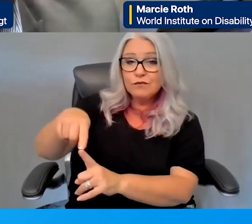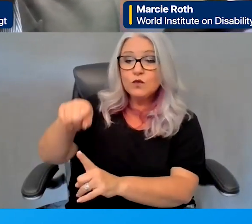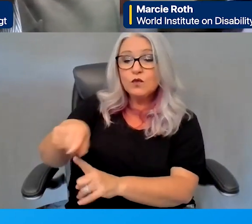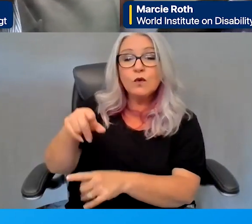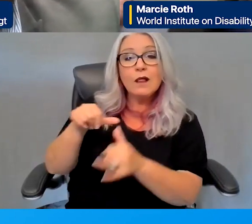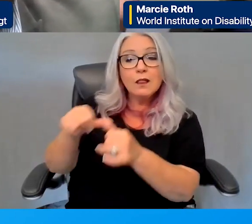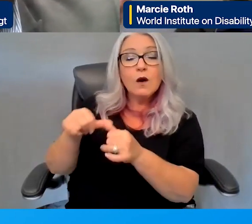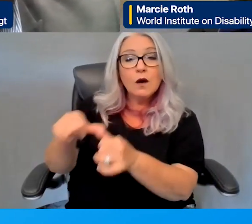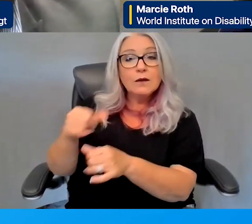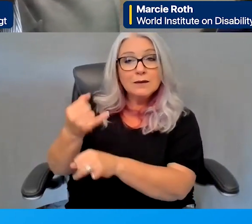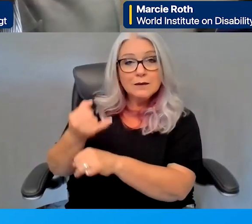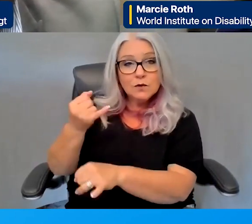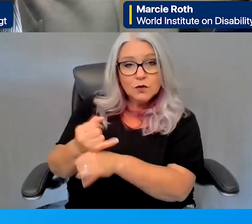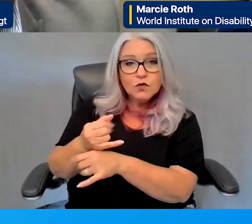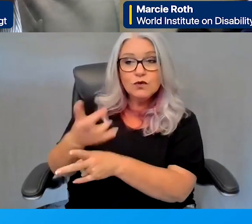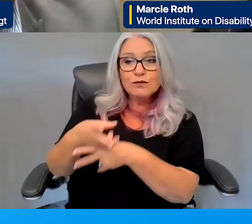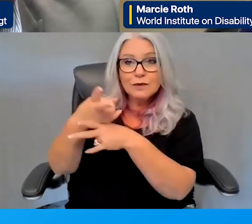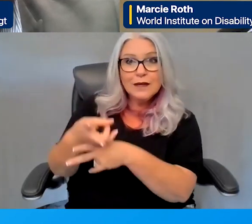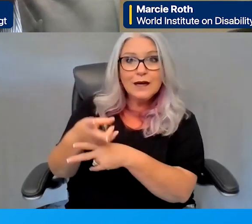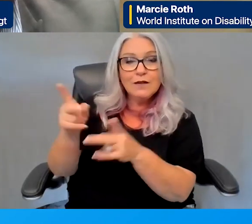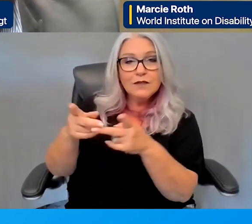no housing there. Every time.